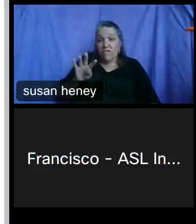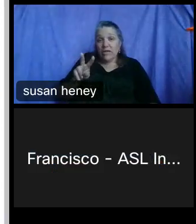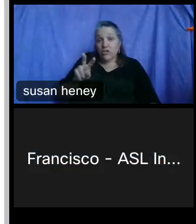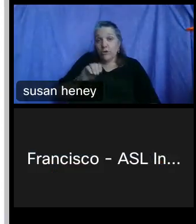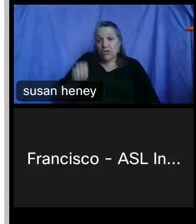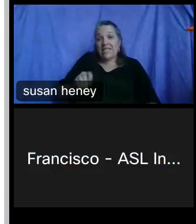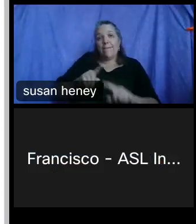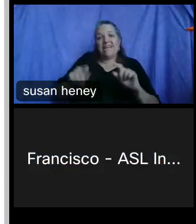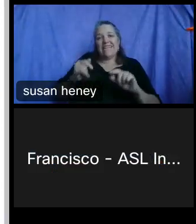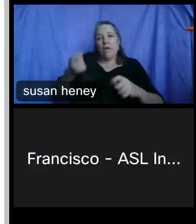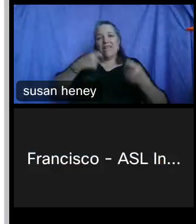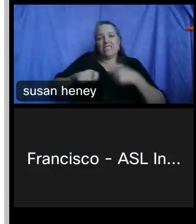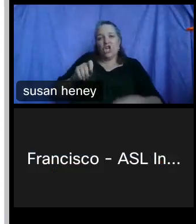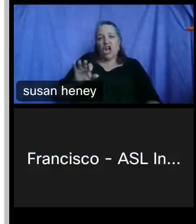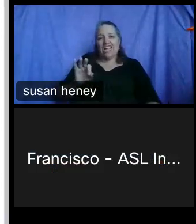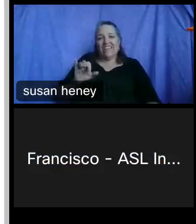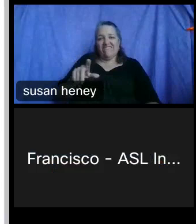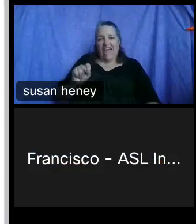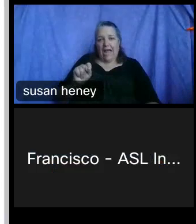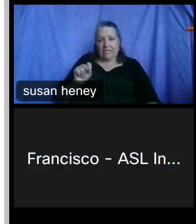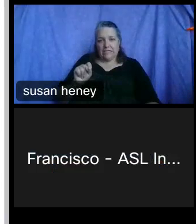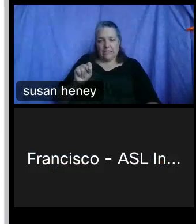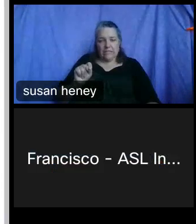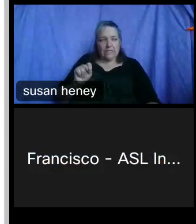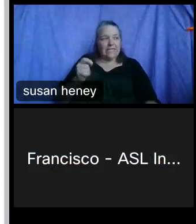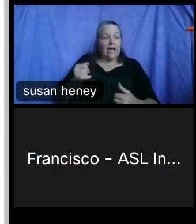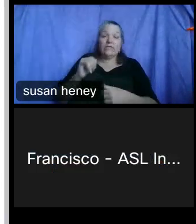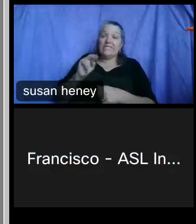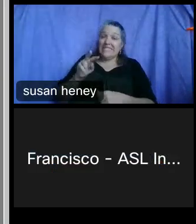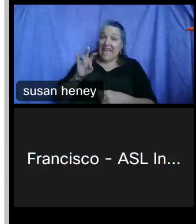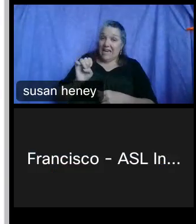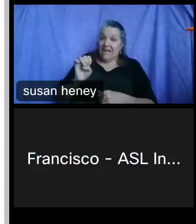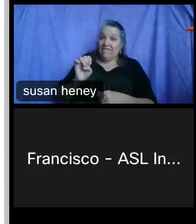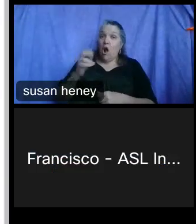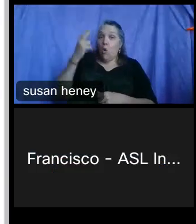switch the fact. Let's look at the Native Hawaiian and other Pacific Islander alone population.